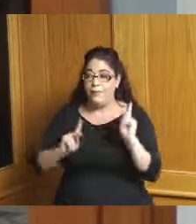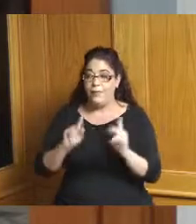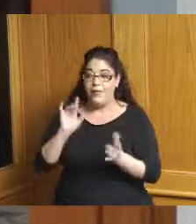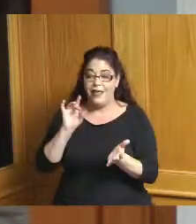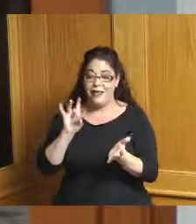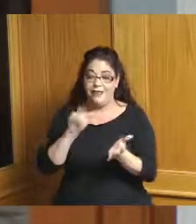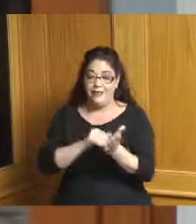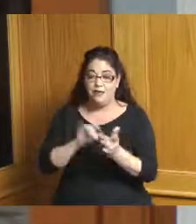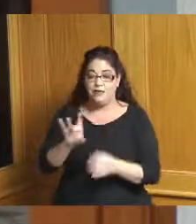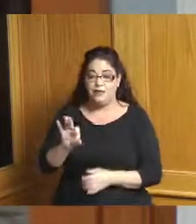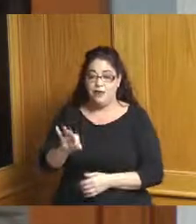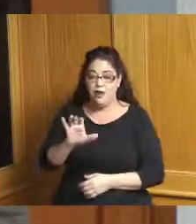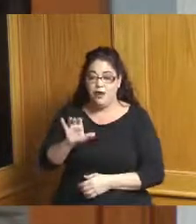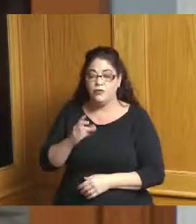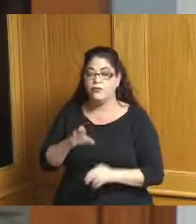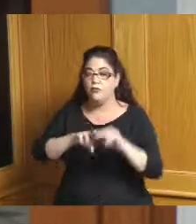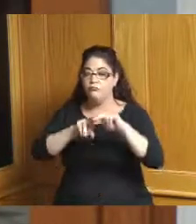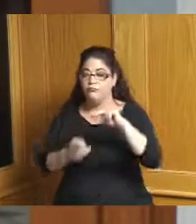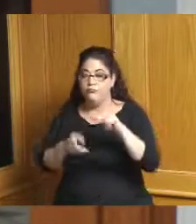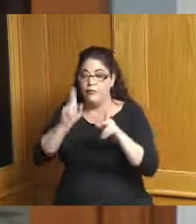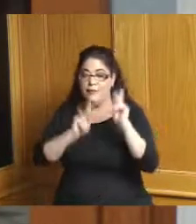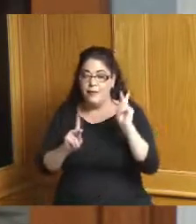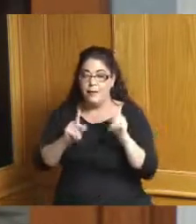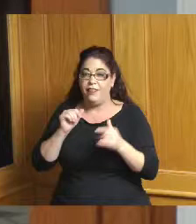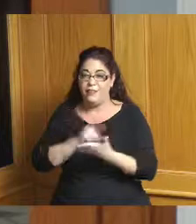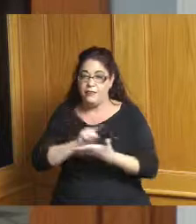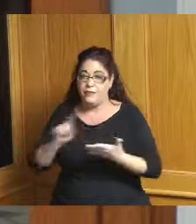8,900 so 600 less active cases of Covid within our community